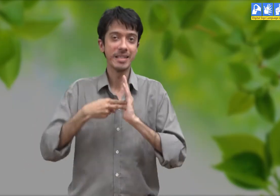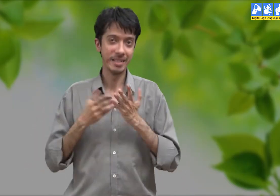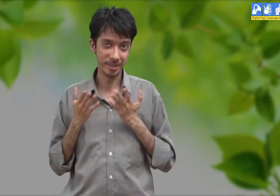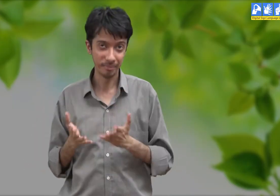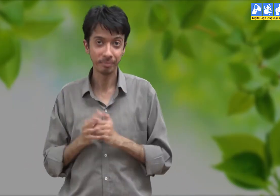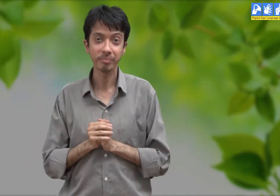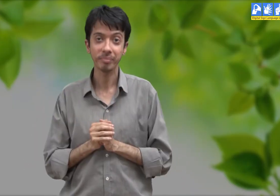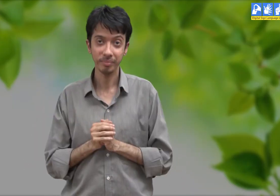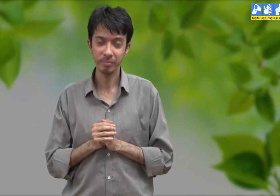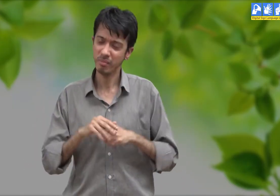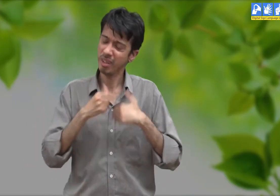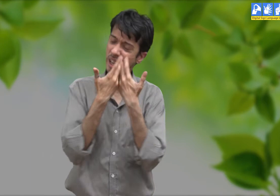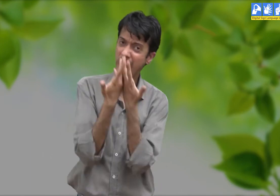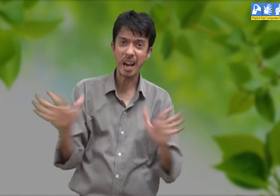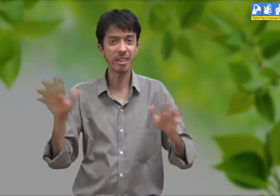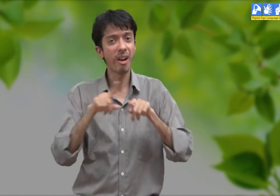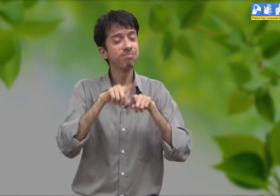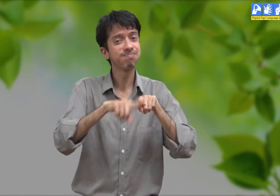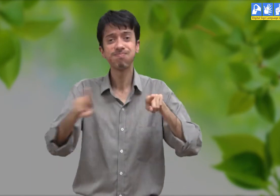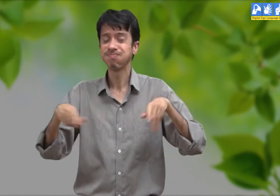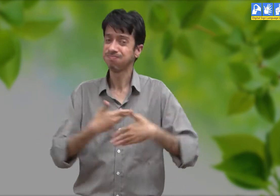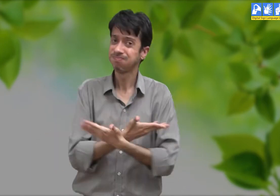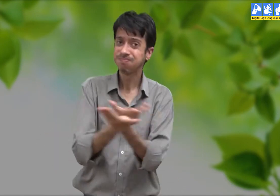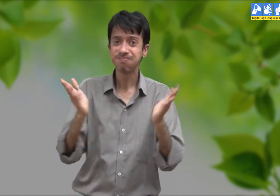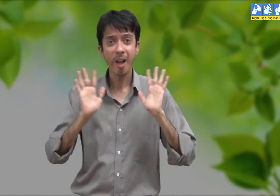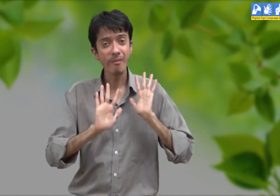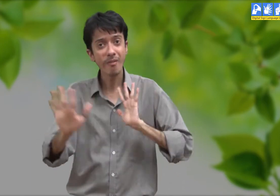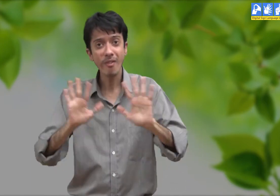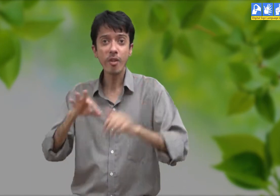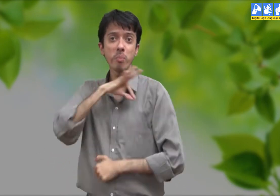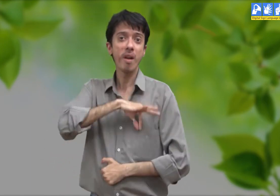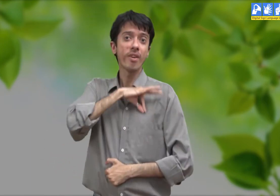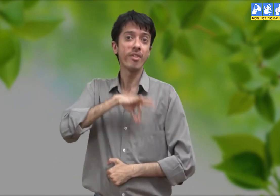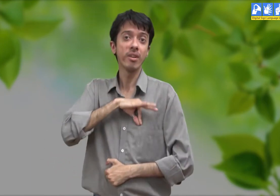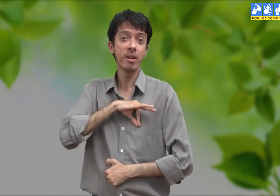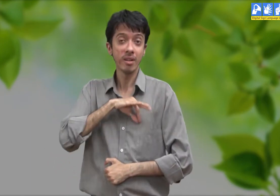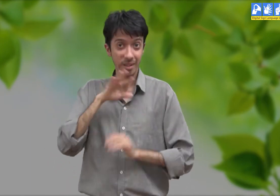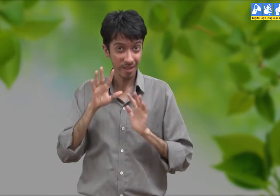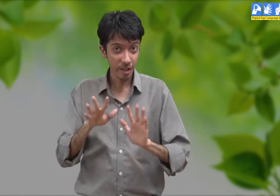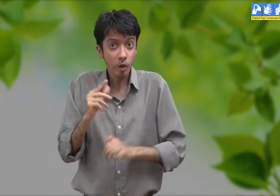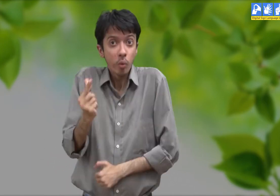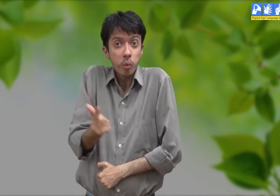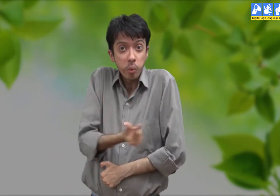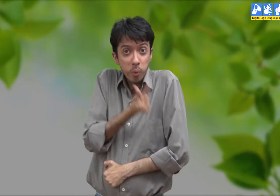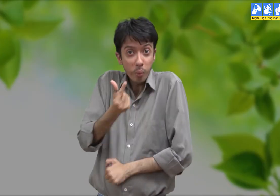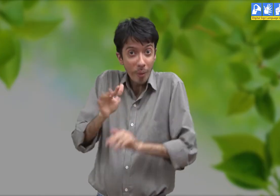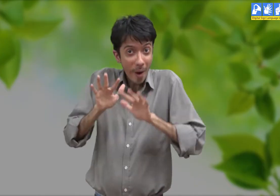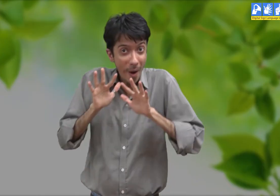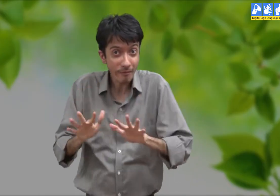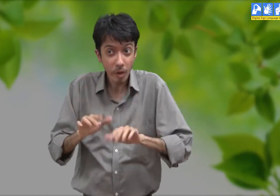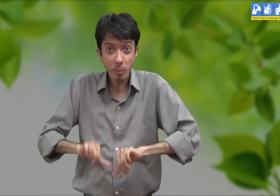However, if we look closer we will realize that it is not only the students and the parents but also the teachers, the other administrative staff